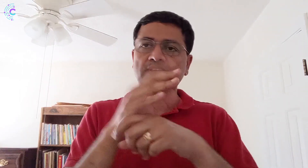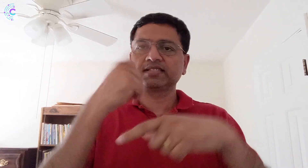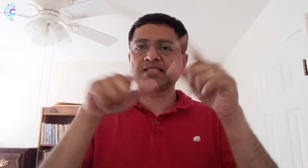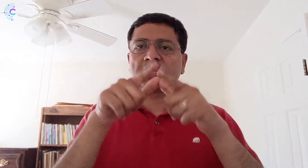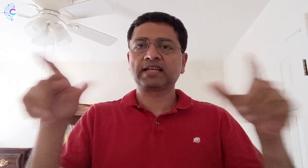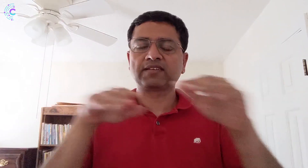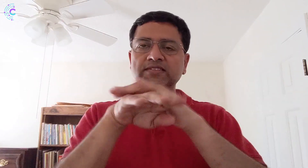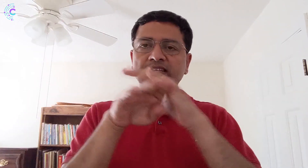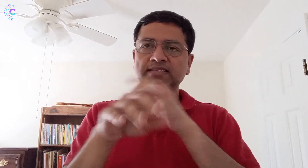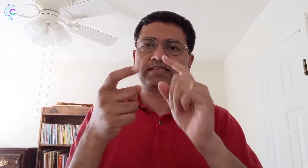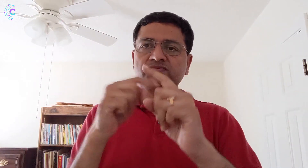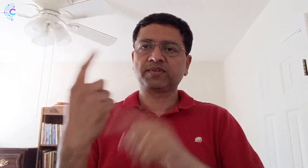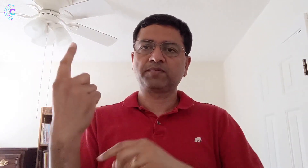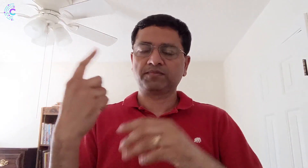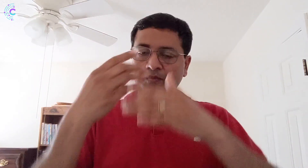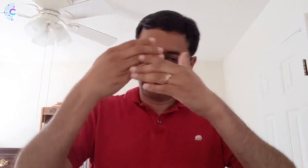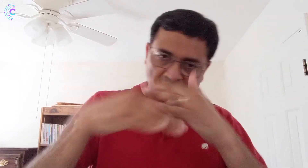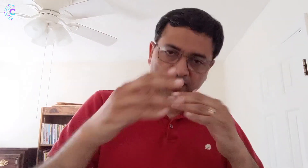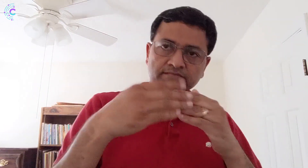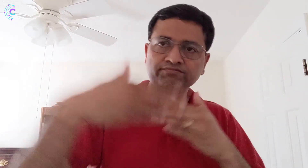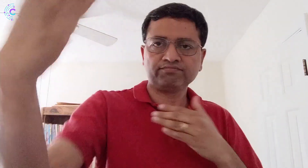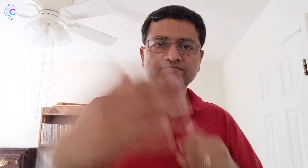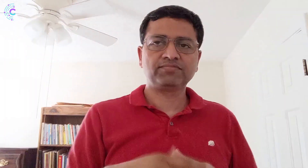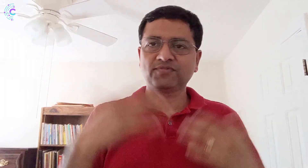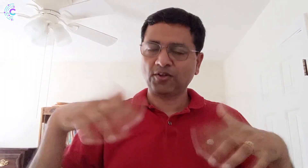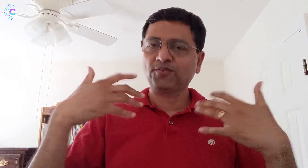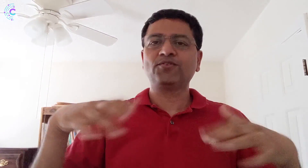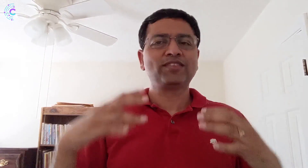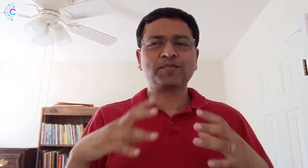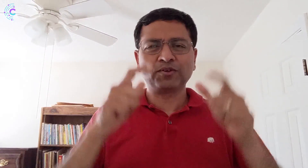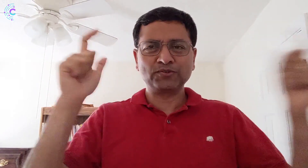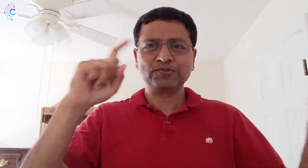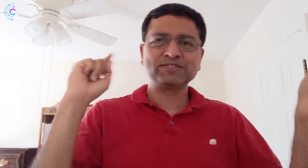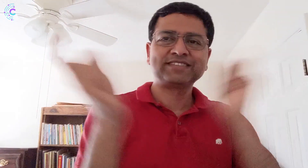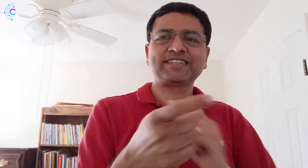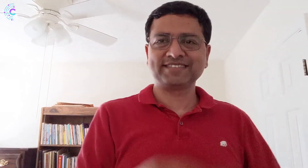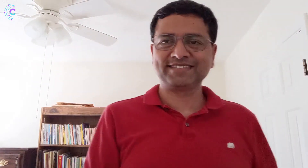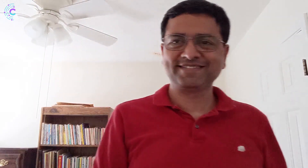with full sign language access from day one. That would be a game changer!